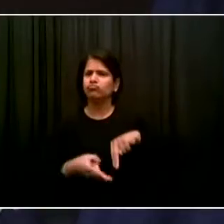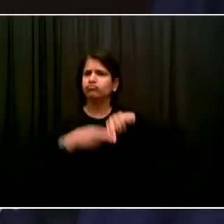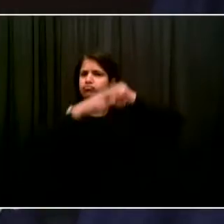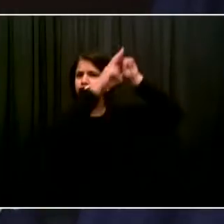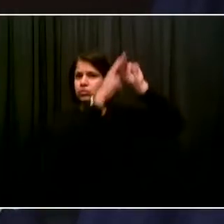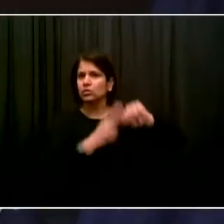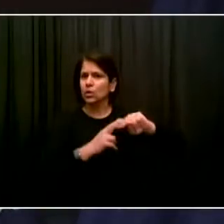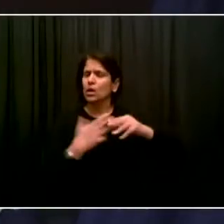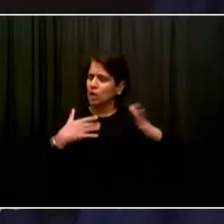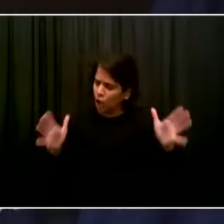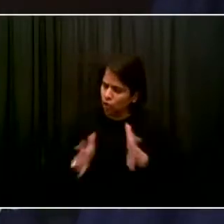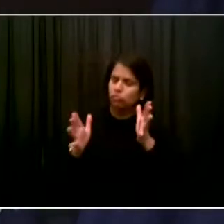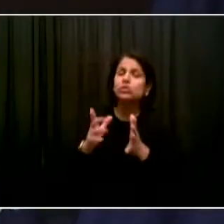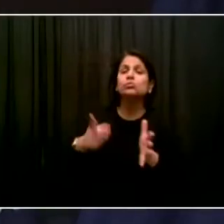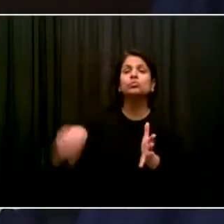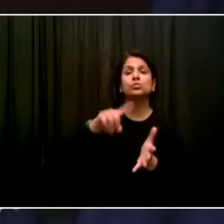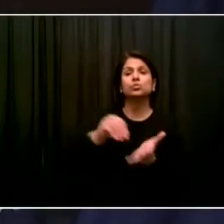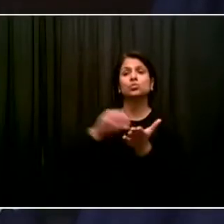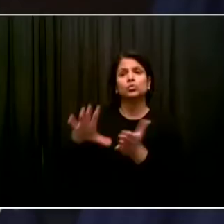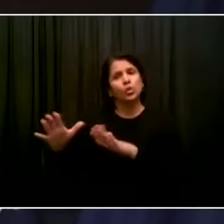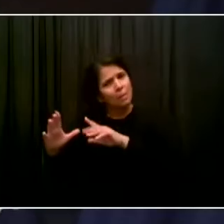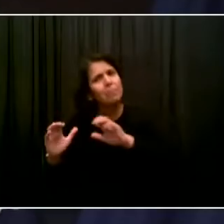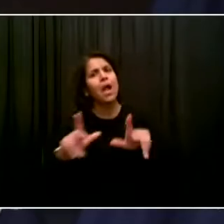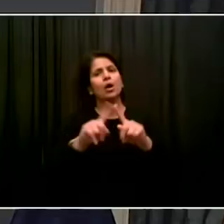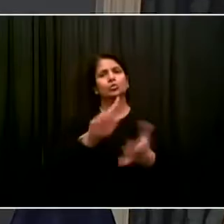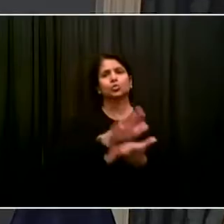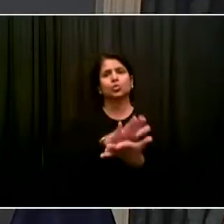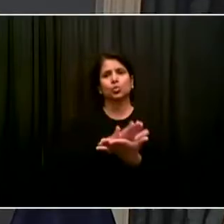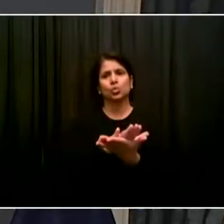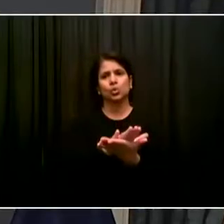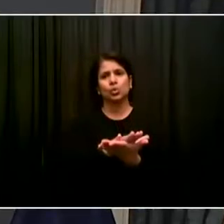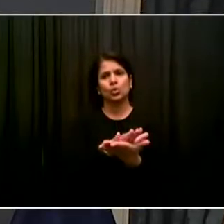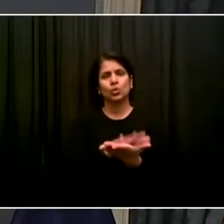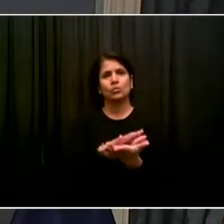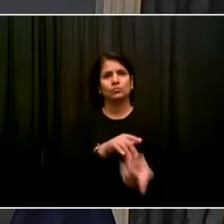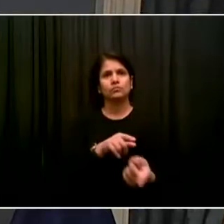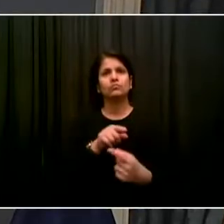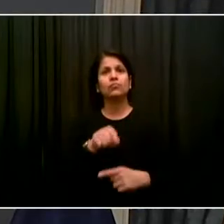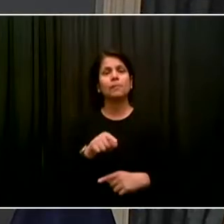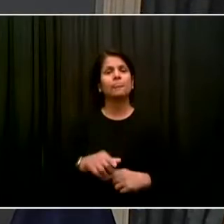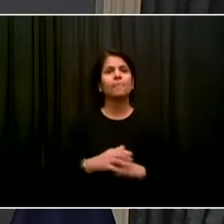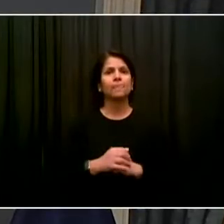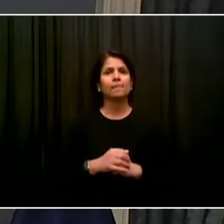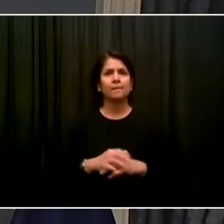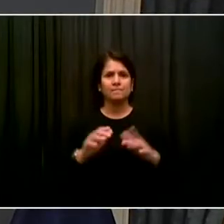MAINTAIN ATTENDANCE IN DOING SO . WE THINK IT IS A WAY TO